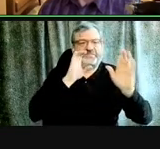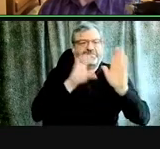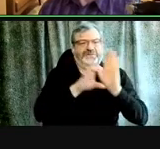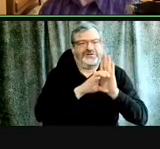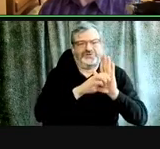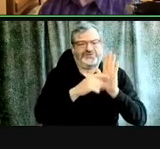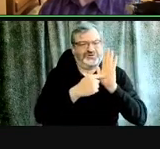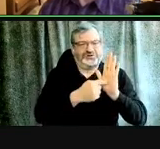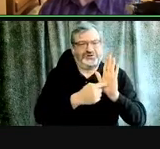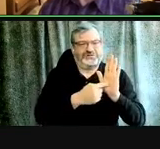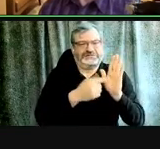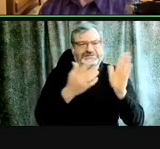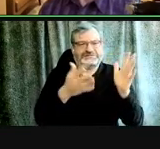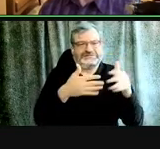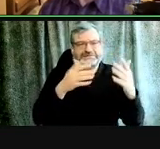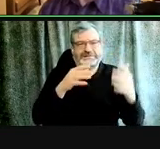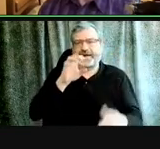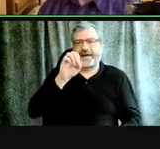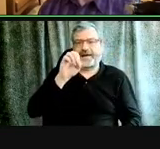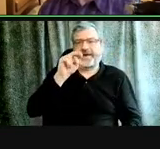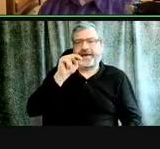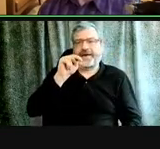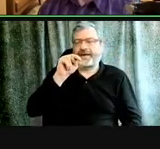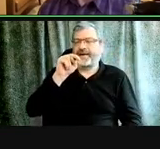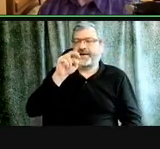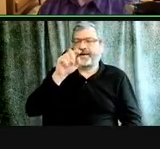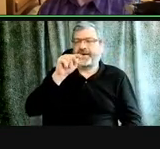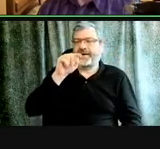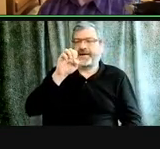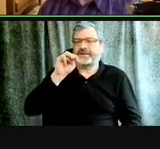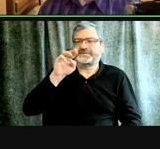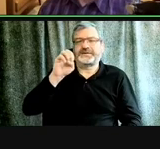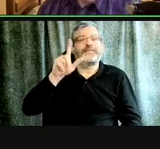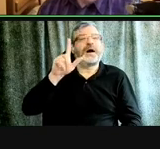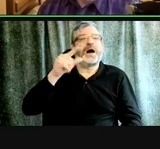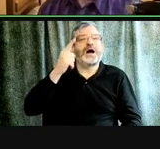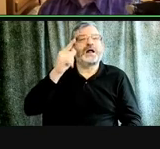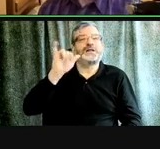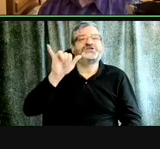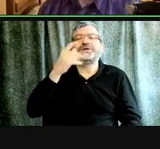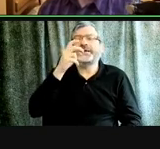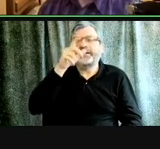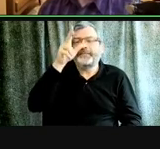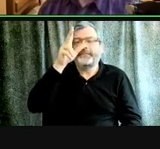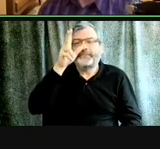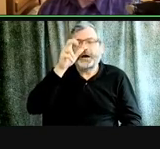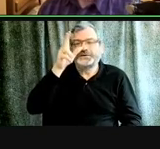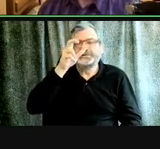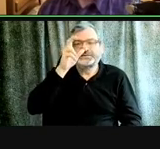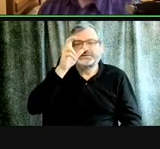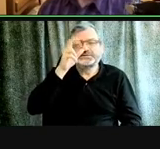I know there's a word for this entomology, maybe, but bugs. There's a display of bugs like beetles.